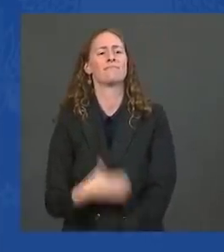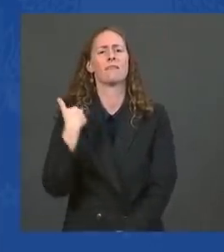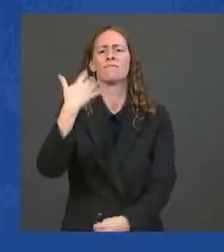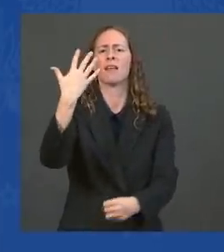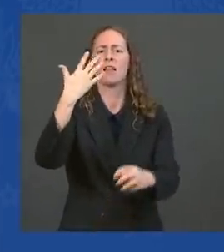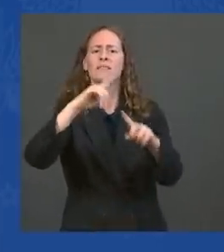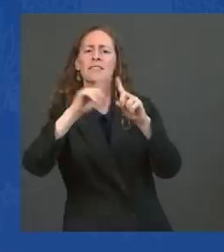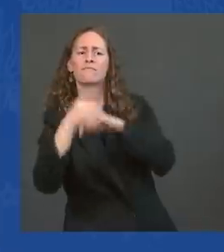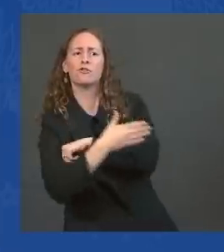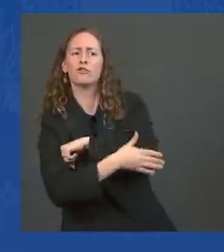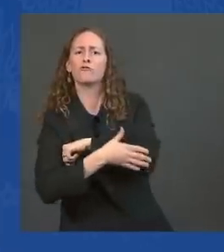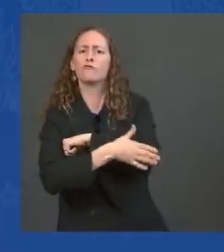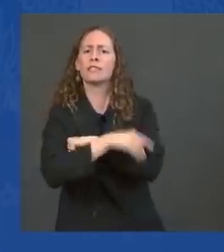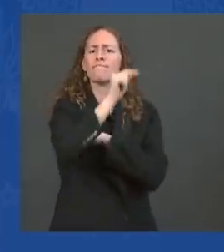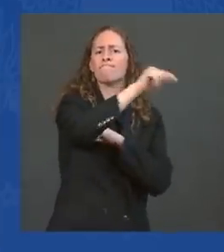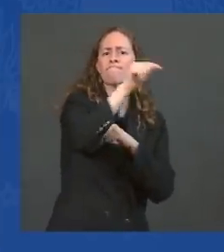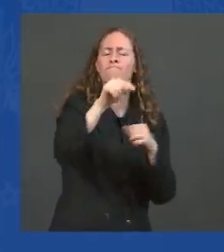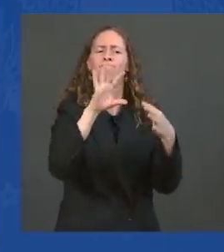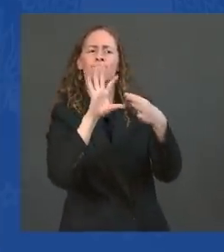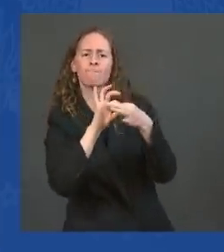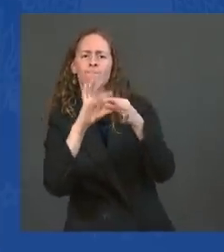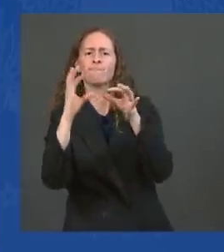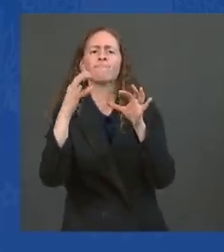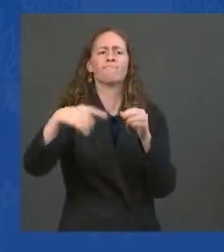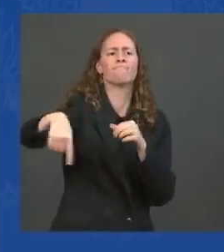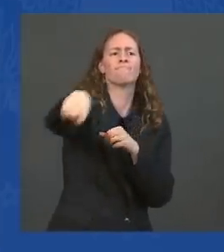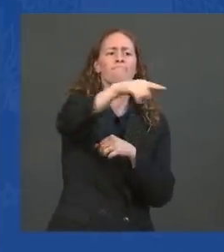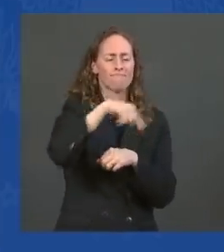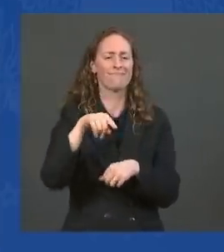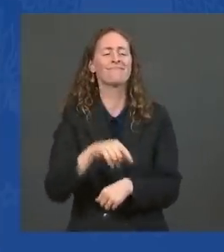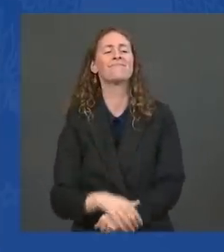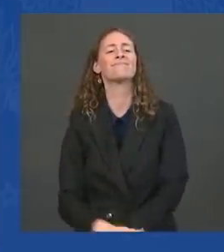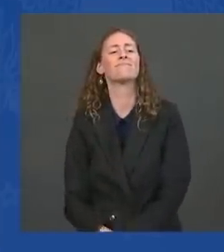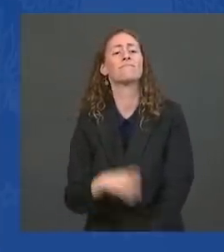as well as allies and partners in Europe and around the world to maintain a free and open